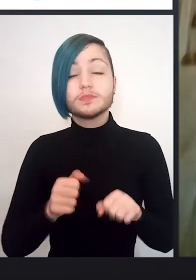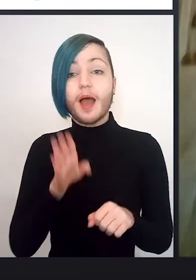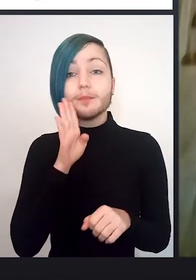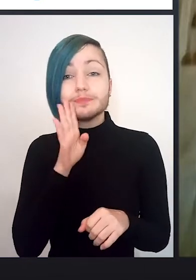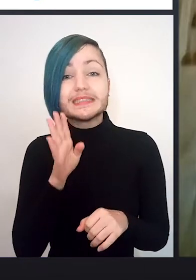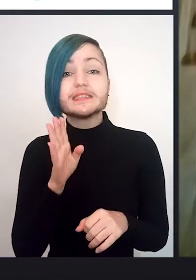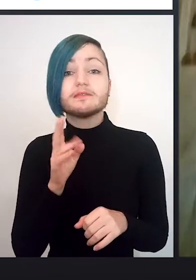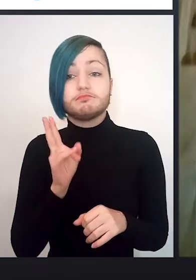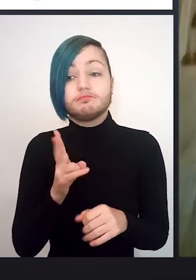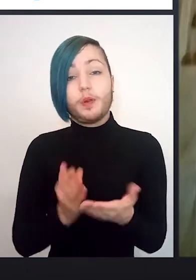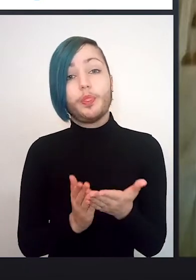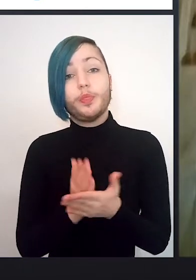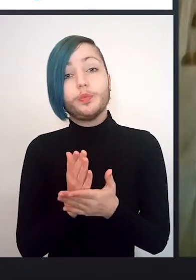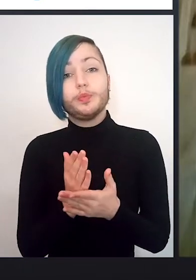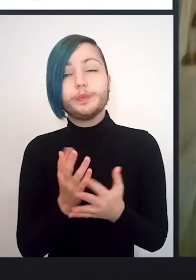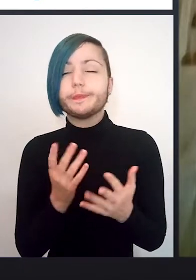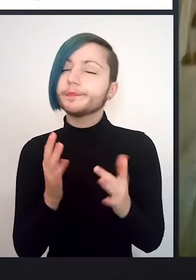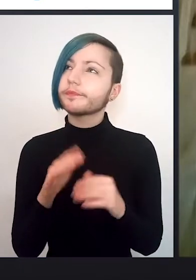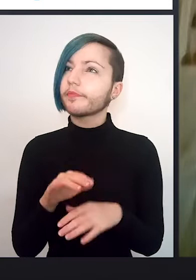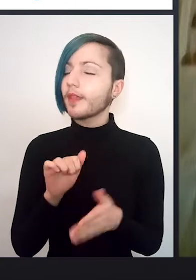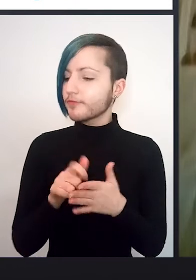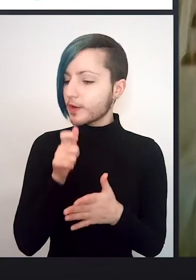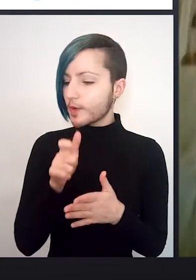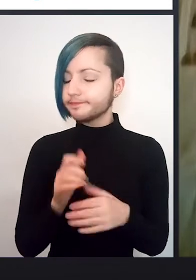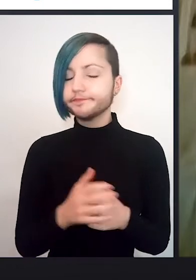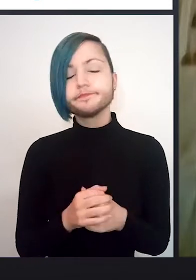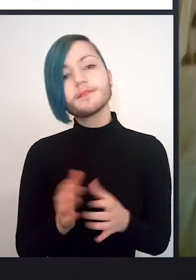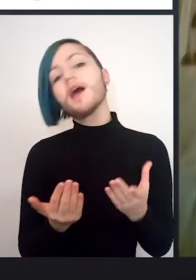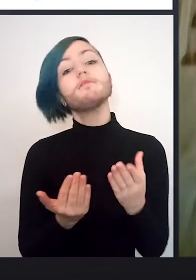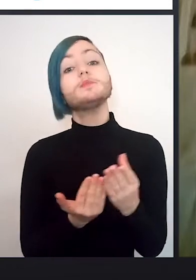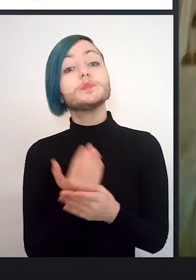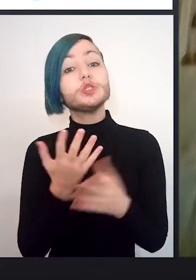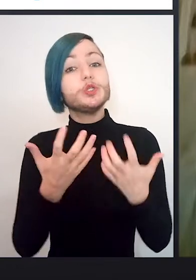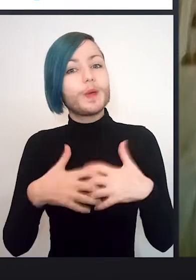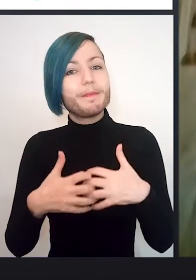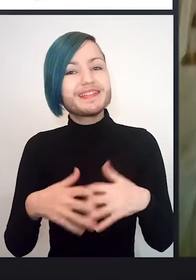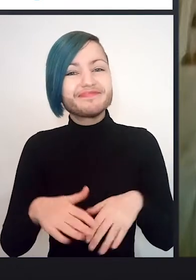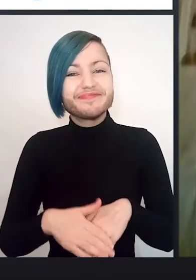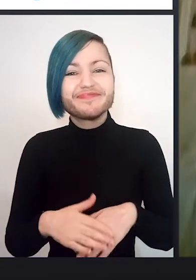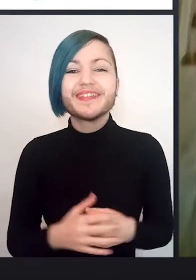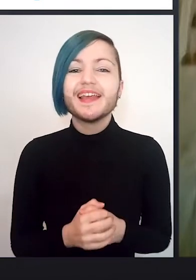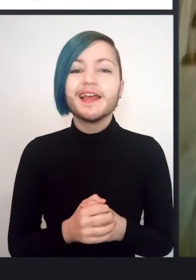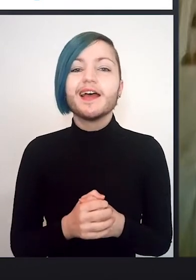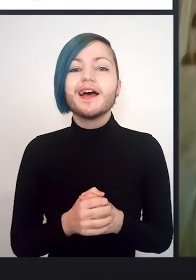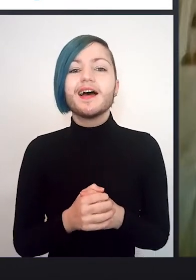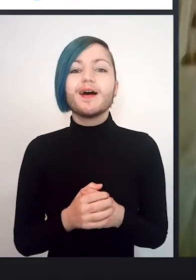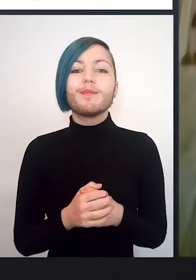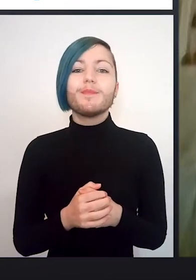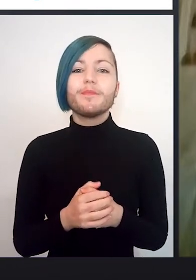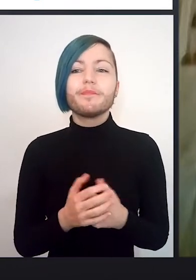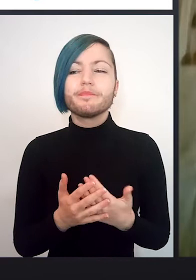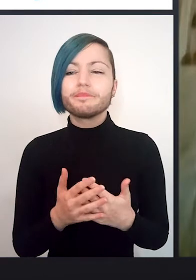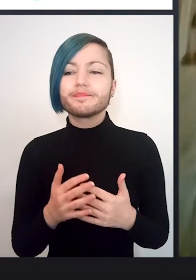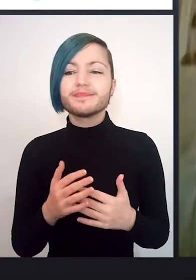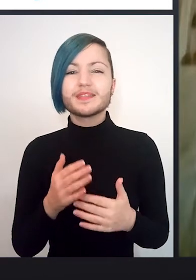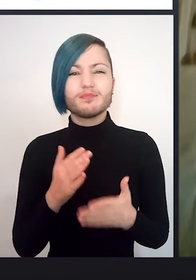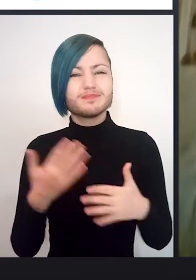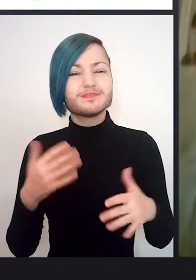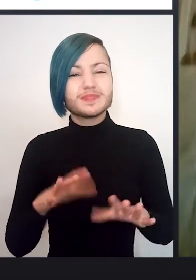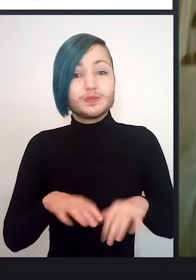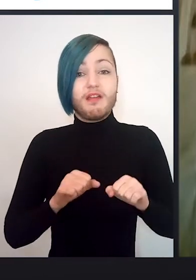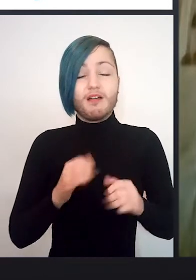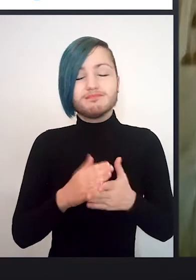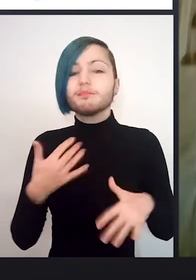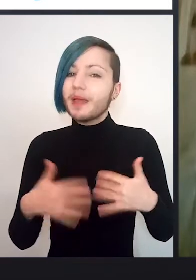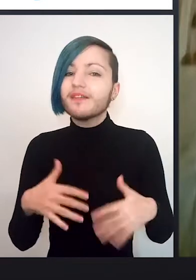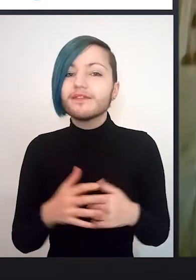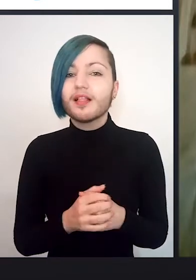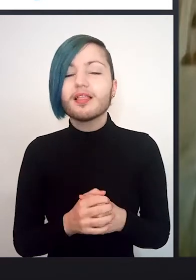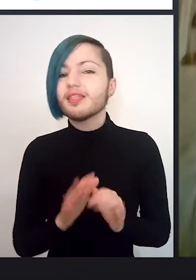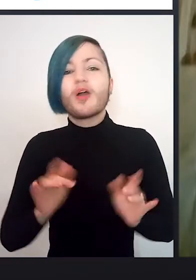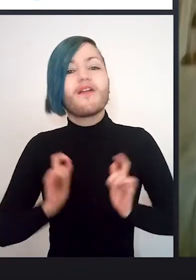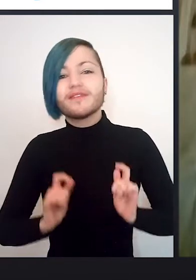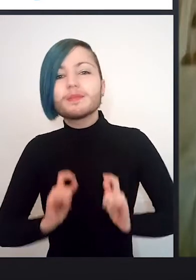through your new, you know, equipment and it's quite painful to begin with and uncomfortable